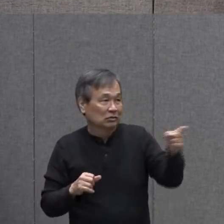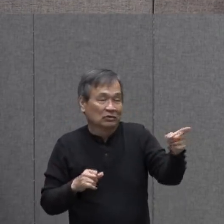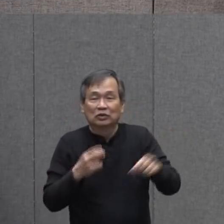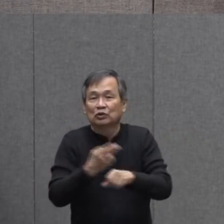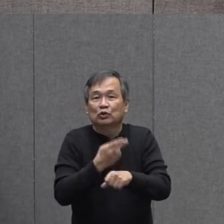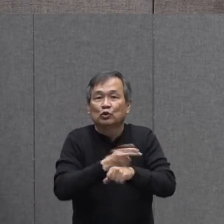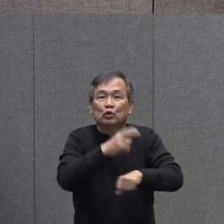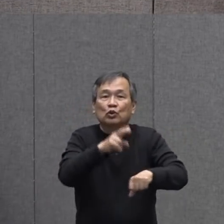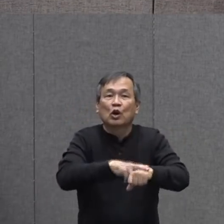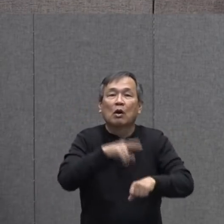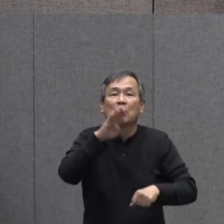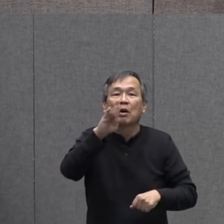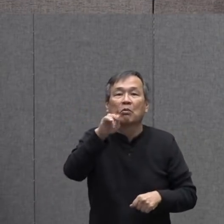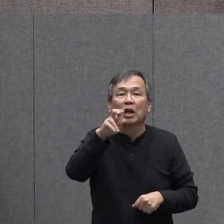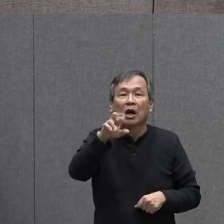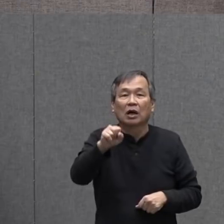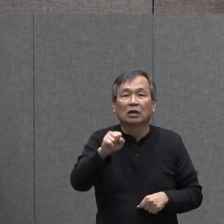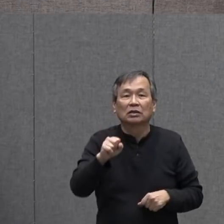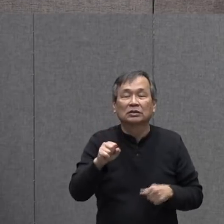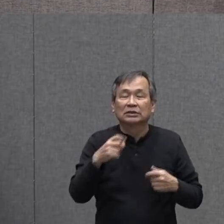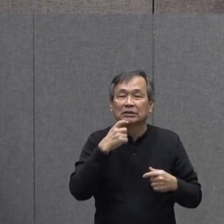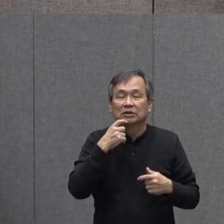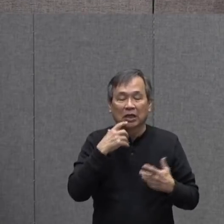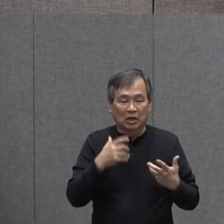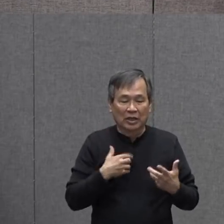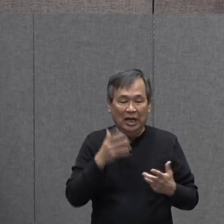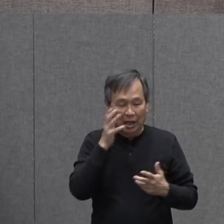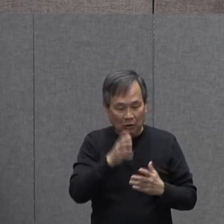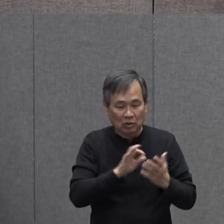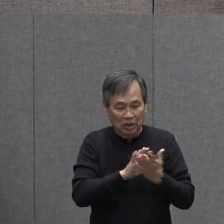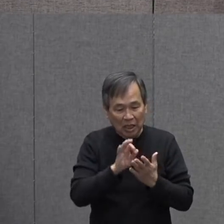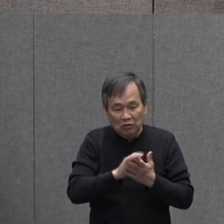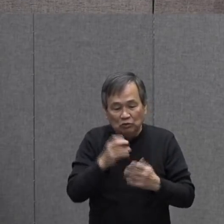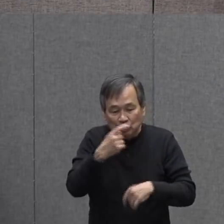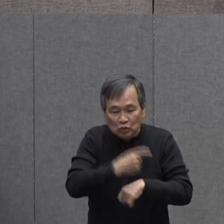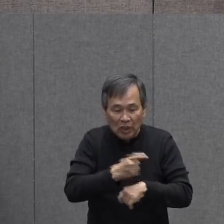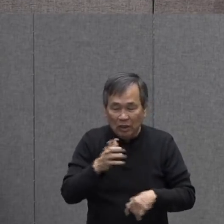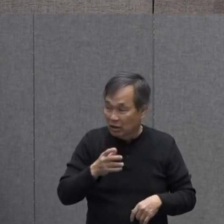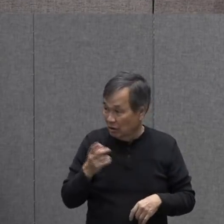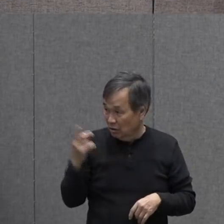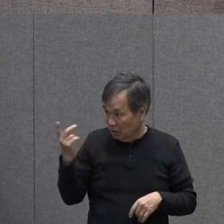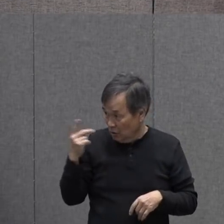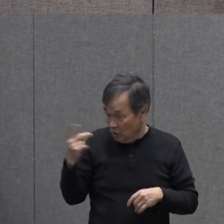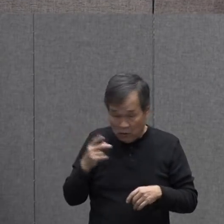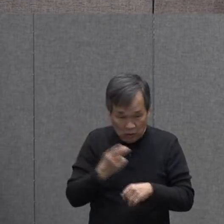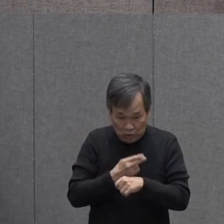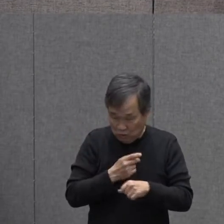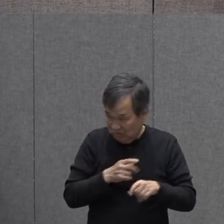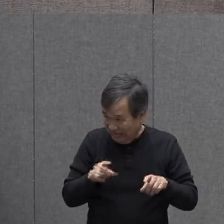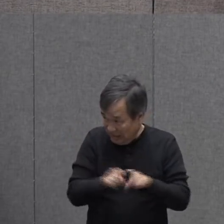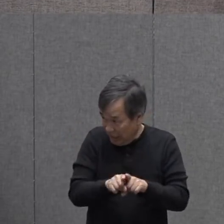and count how many blocks you're going to use. So if we're going to use these same blocks again in the game,